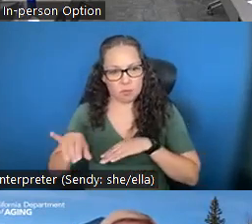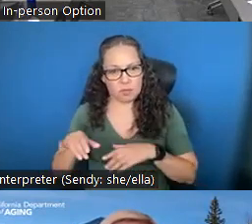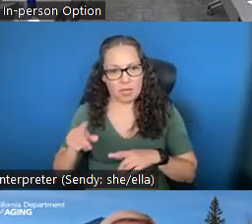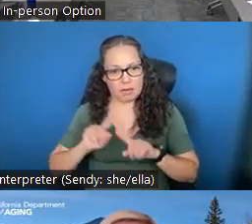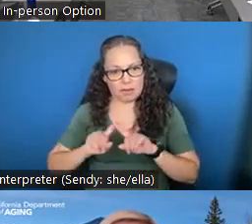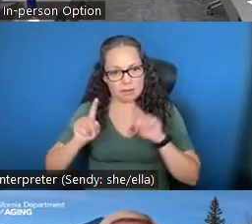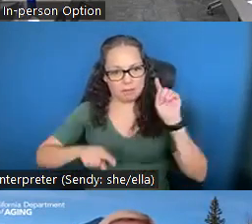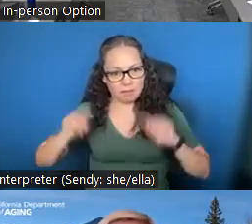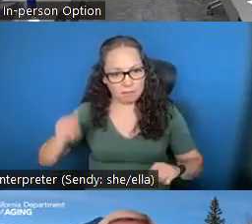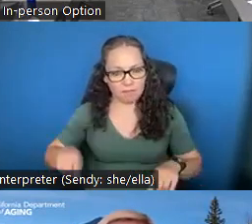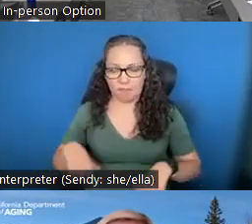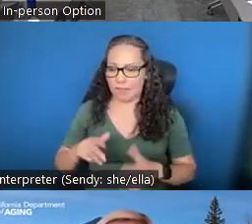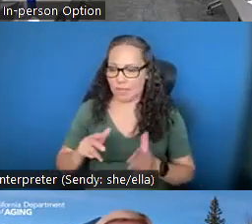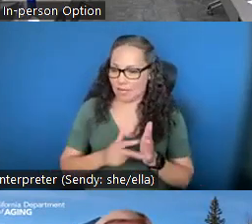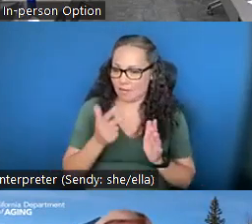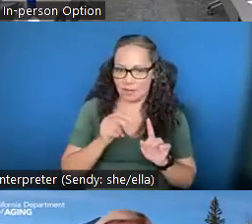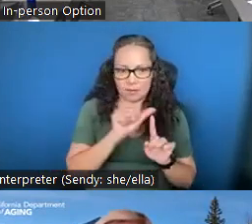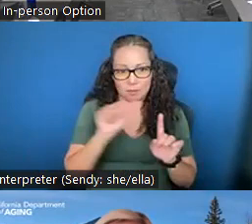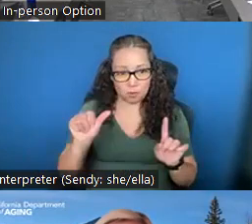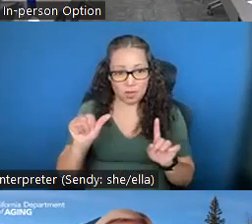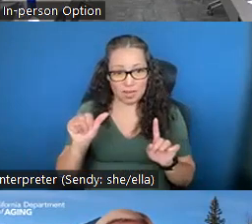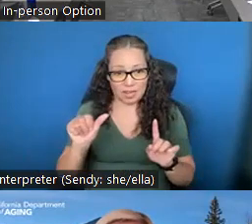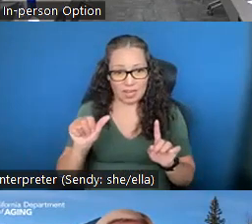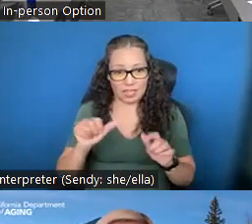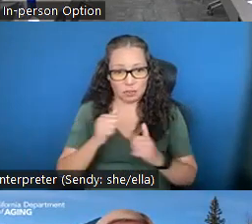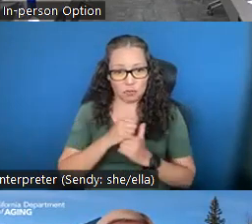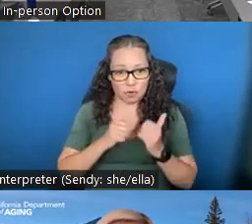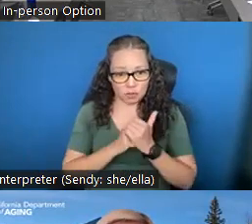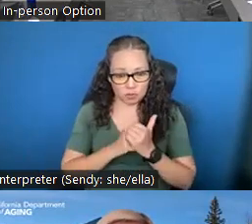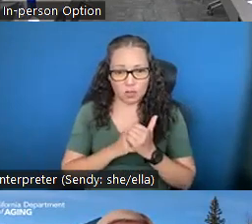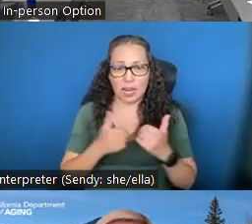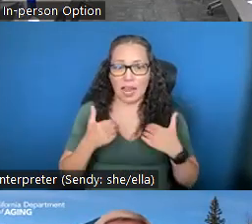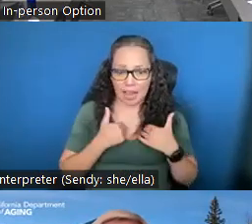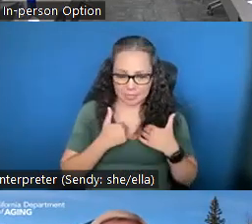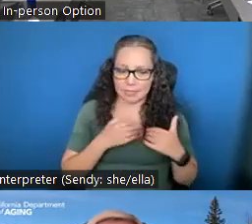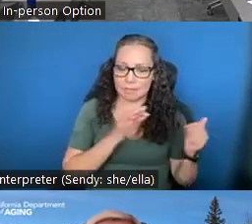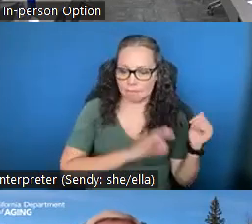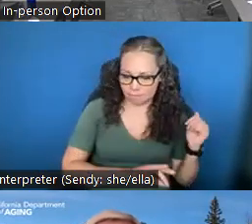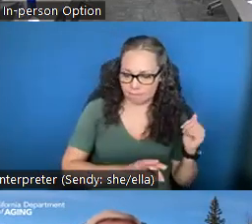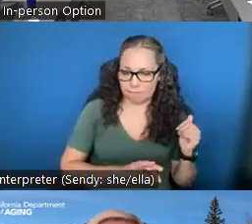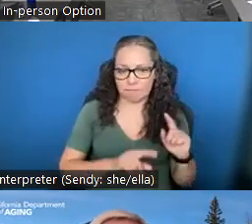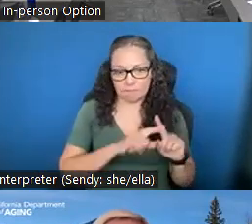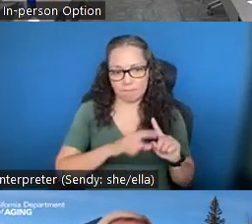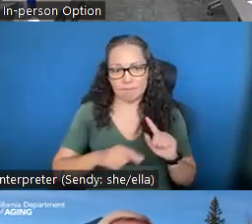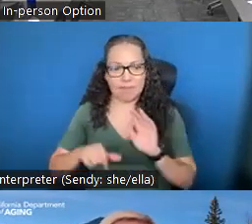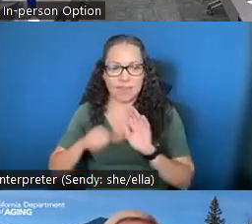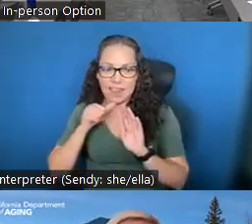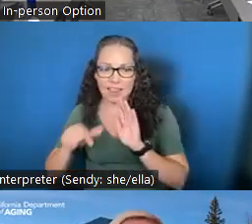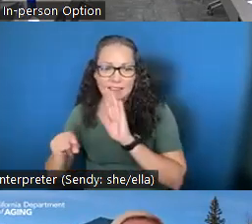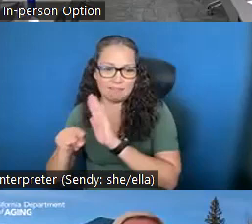structure is seen as having distinct advantages and disadvantages and aaa's operating multicounty